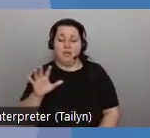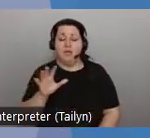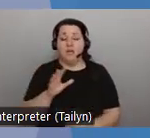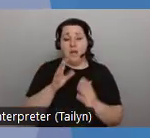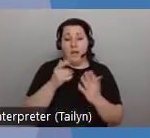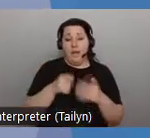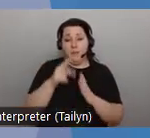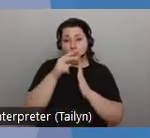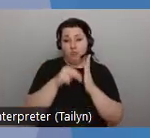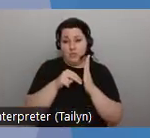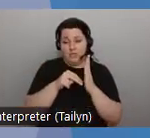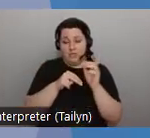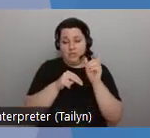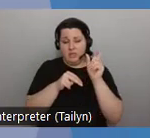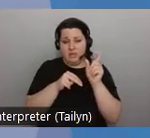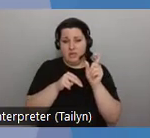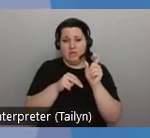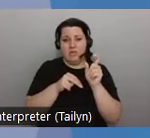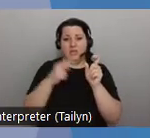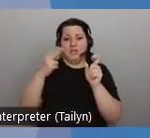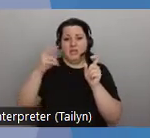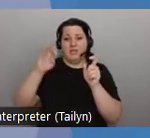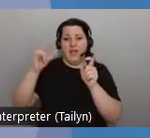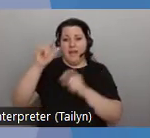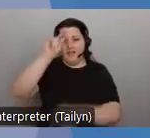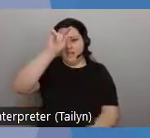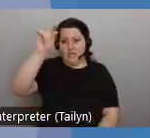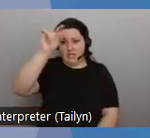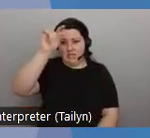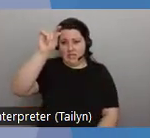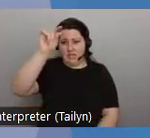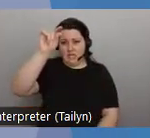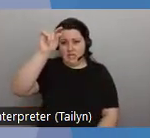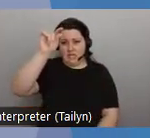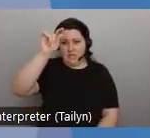more instructions for that area, when a user is in, say, cell D5 when they read that cell it will read the heading